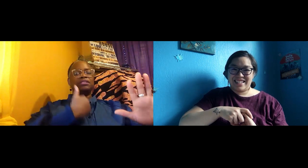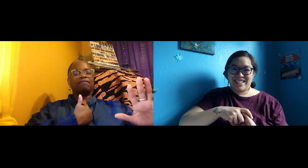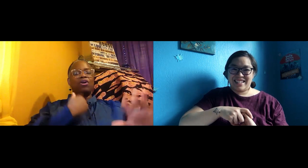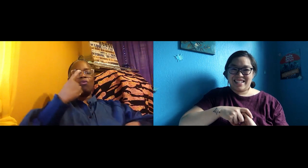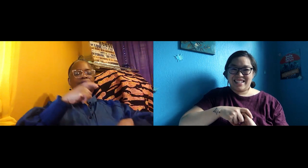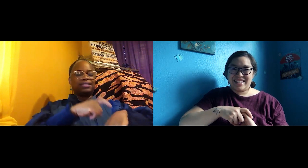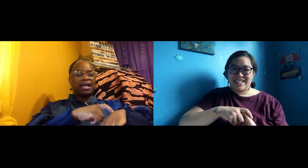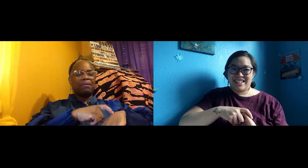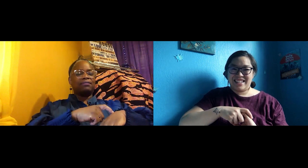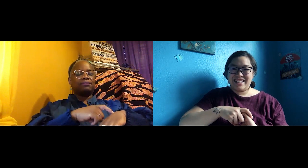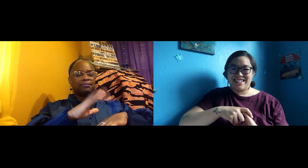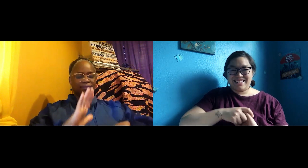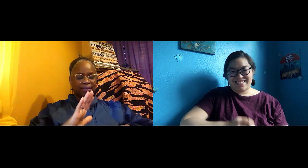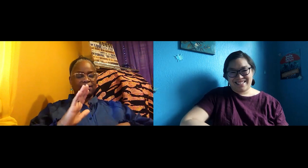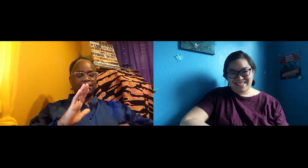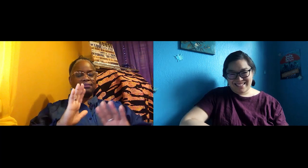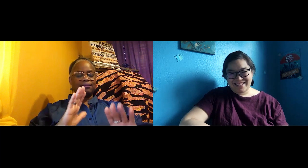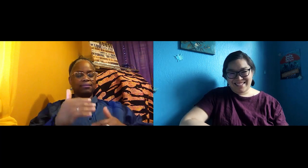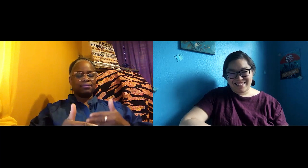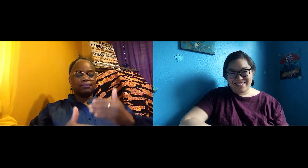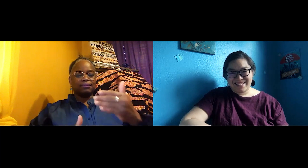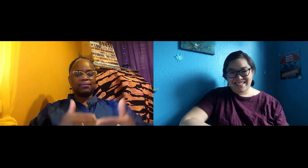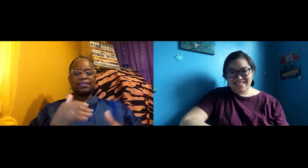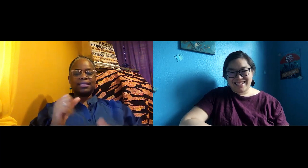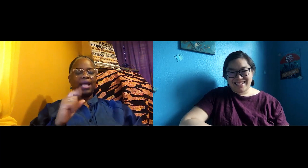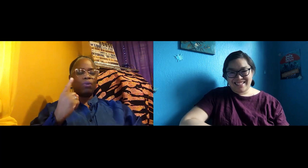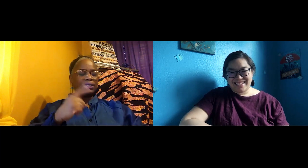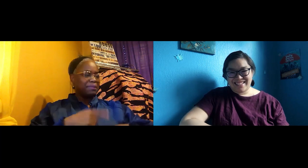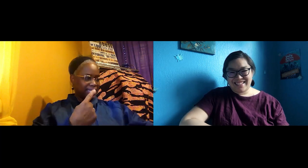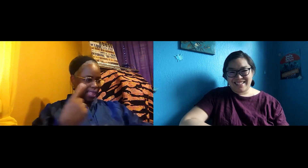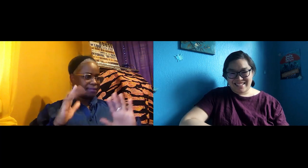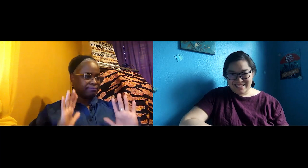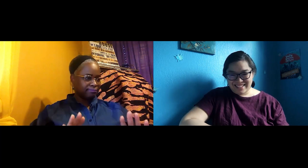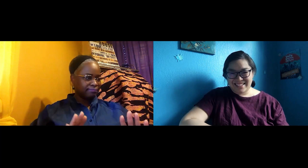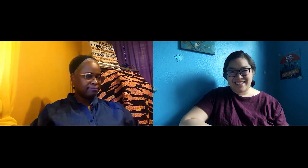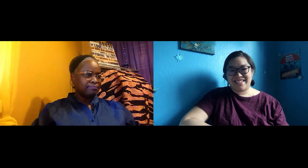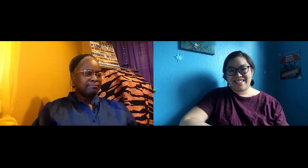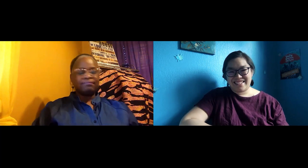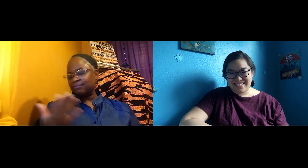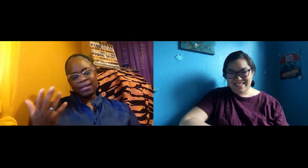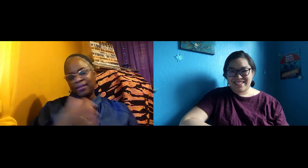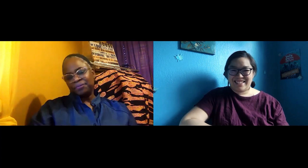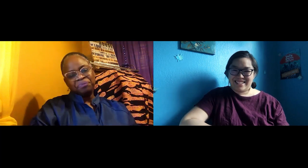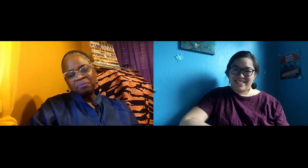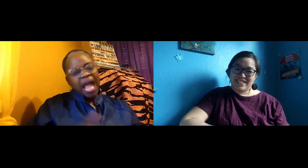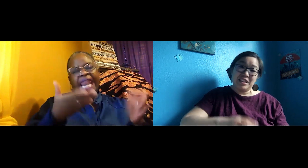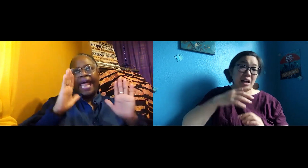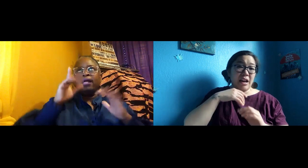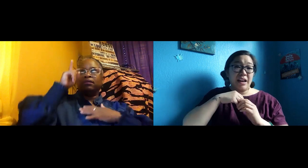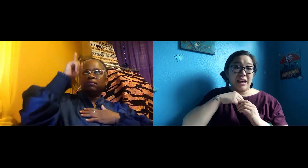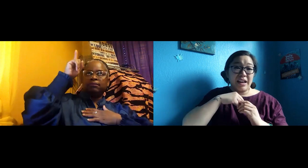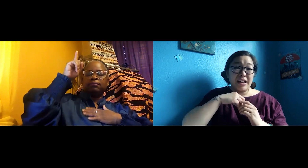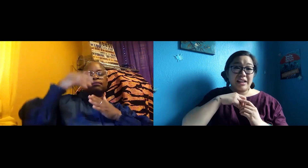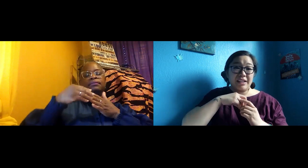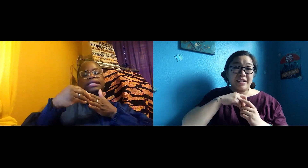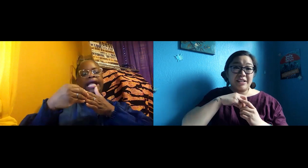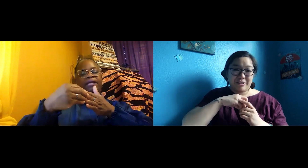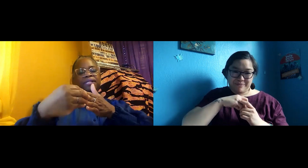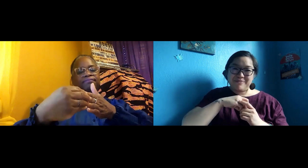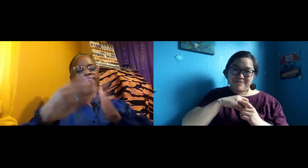but I must step back, and take this one day at a time letting the lord upstairs guide me.